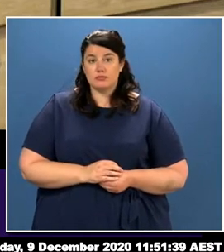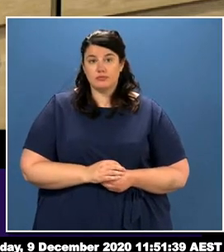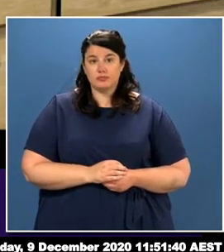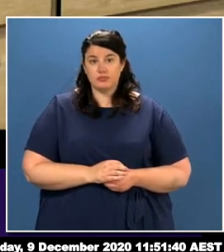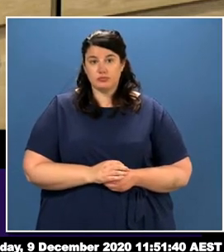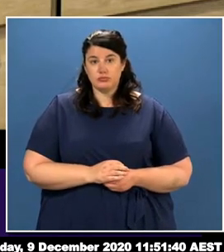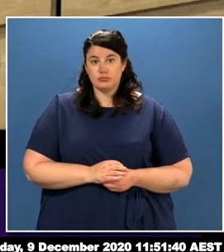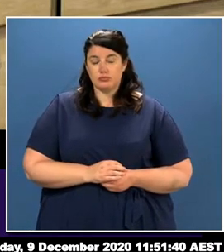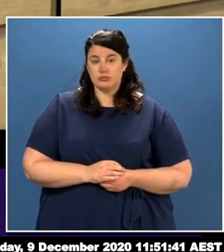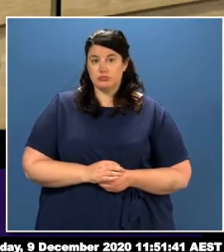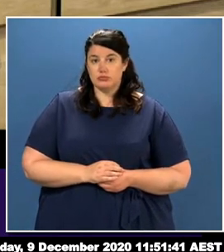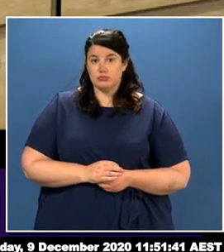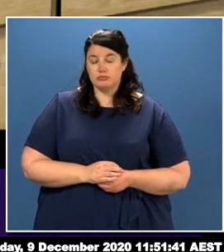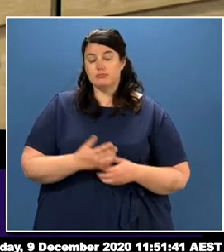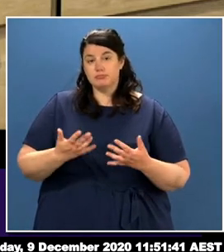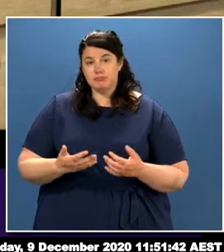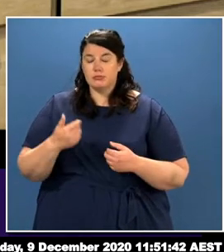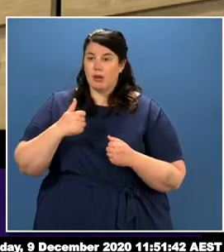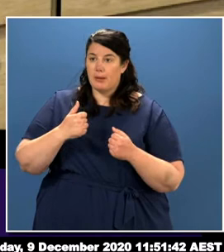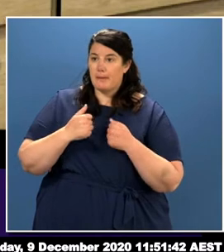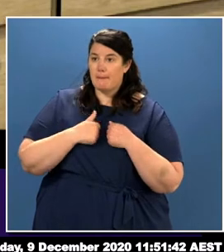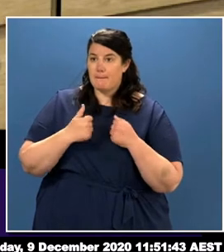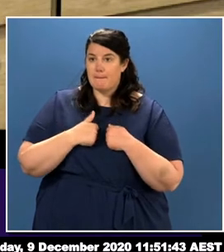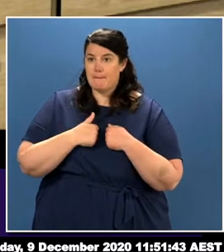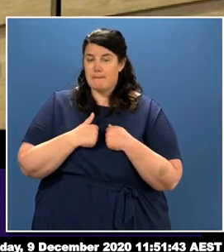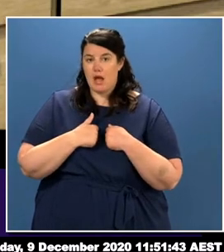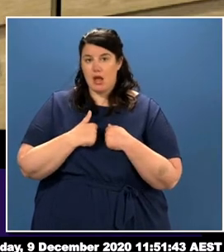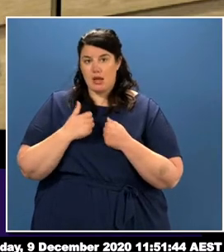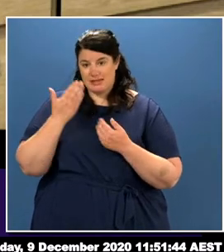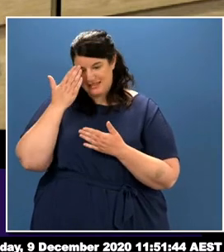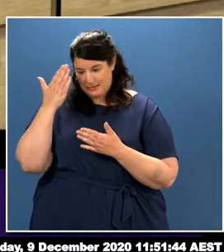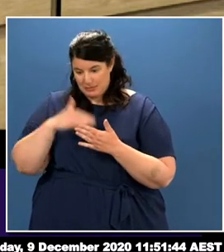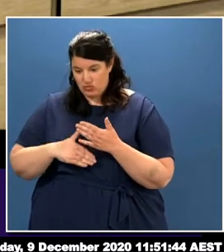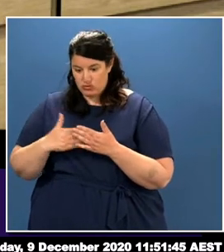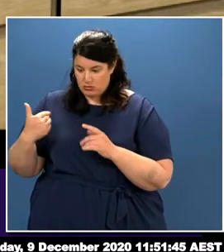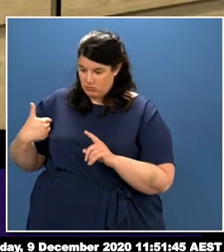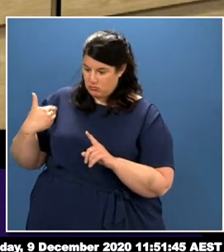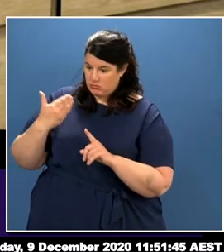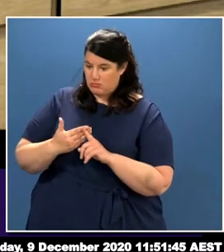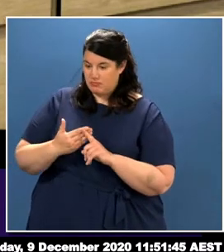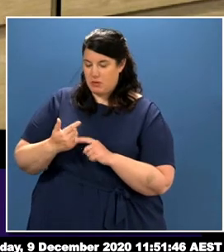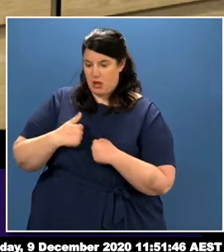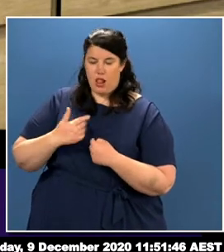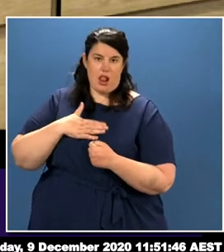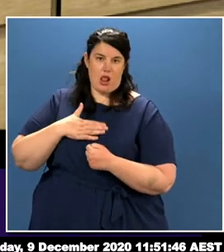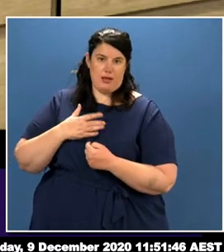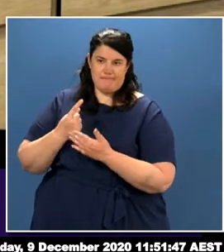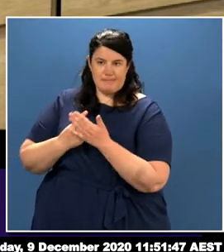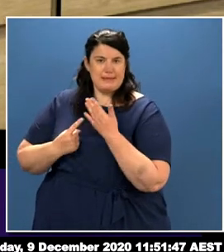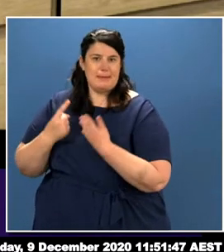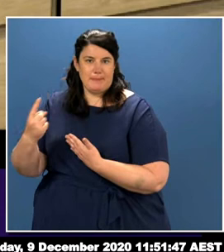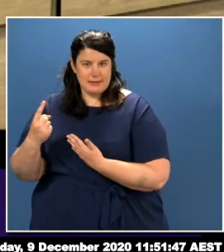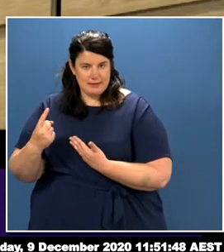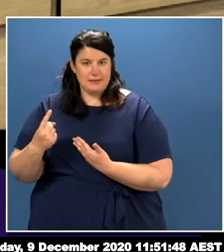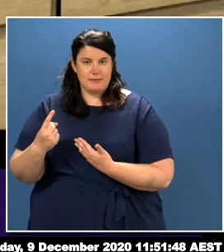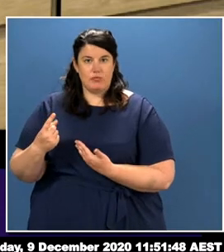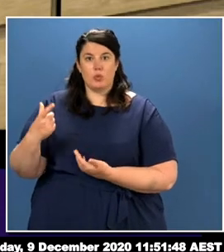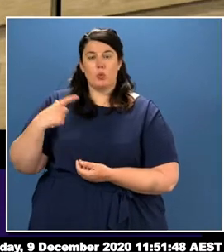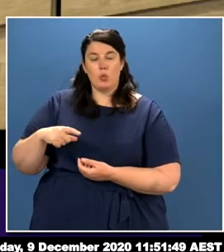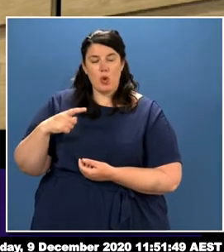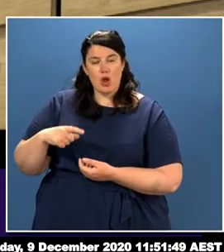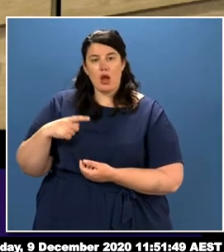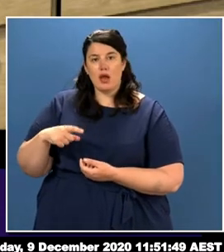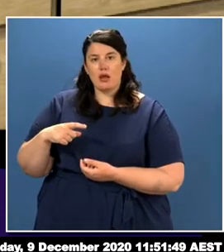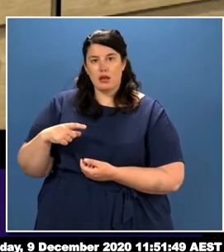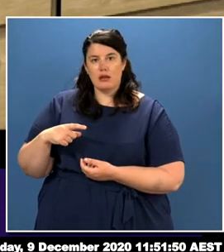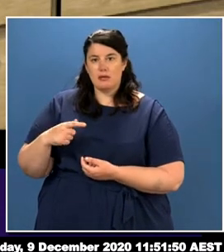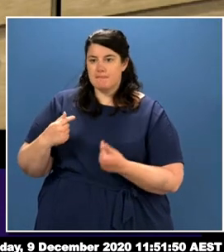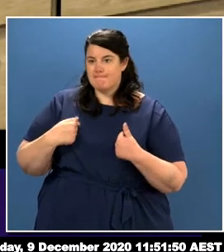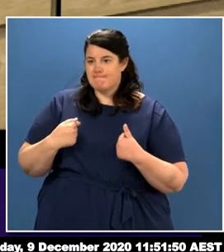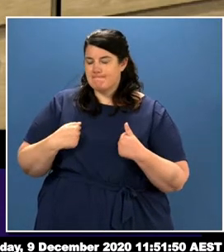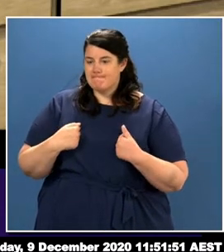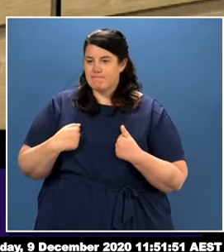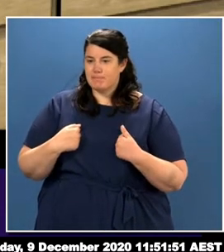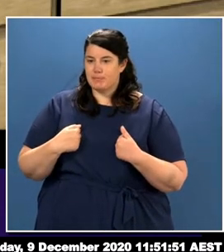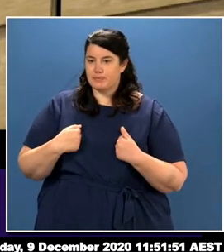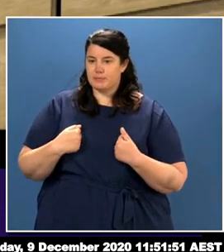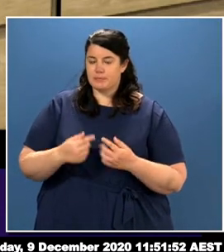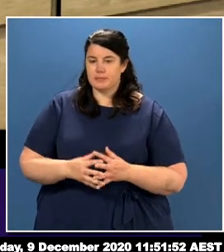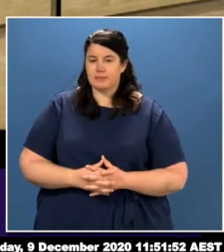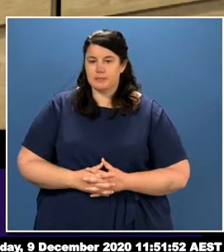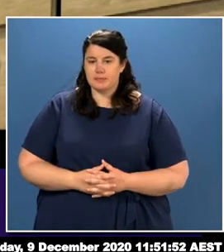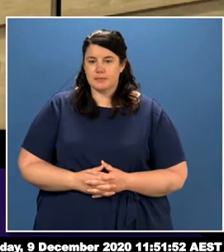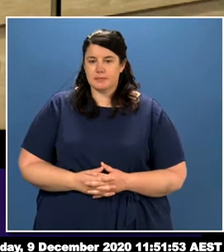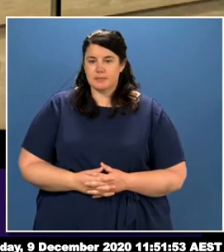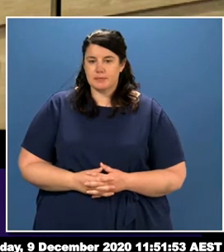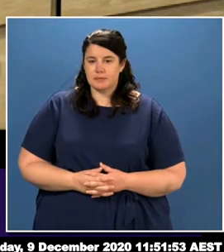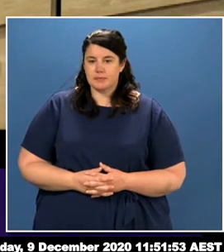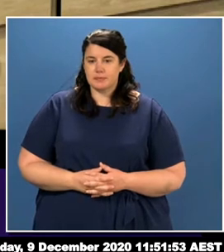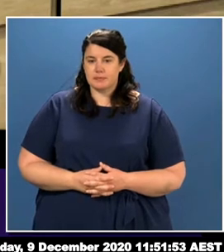I guess my need to be independent and also because I feel that the ATO